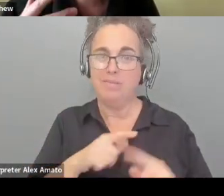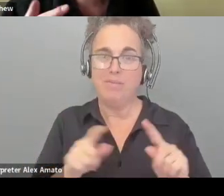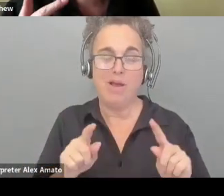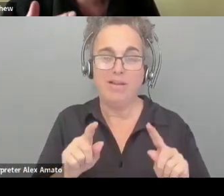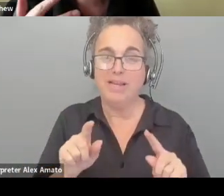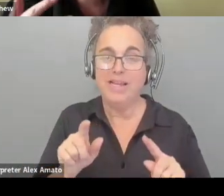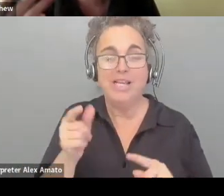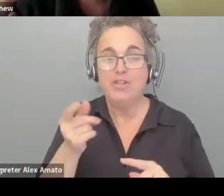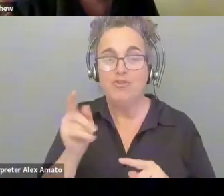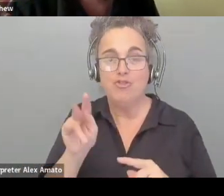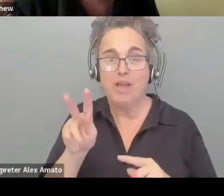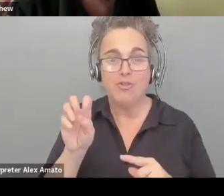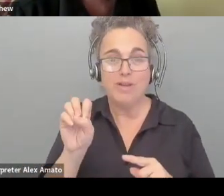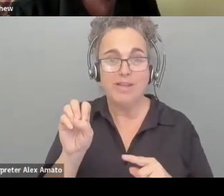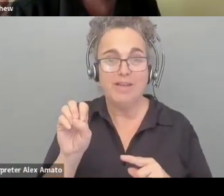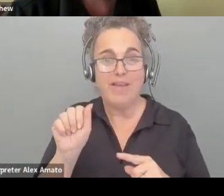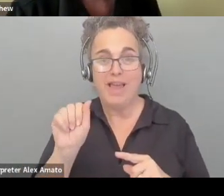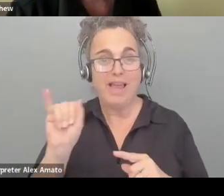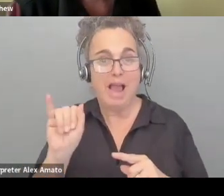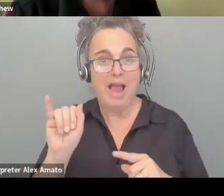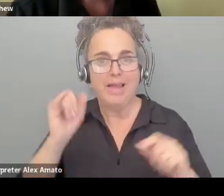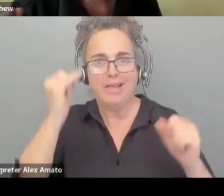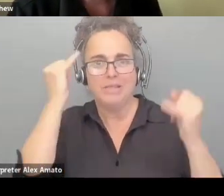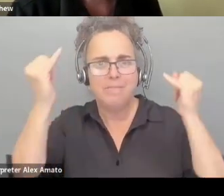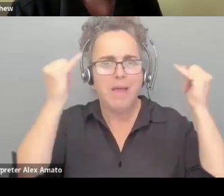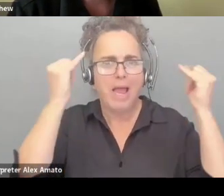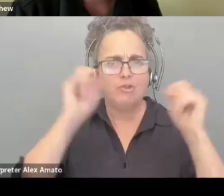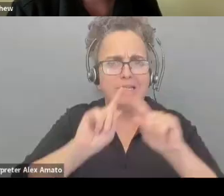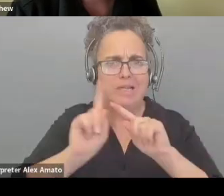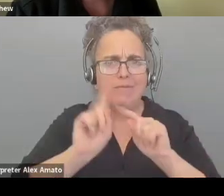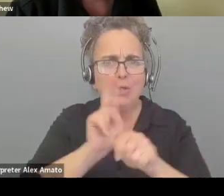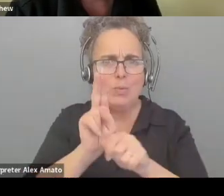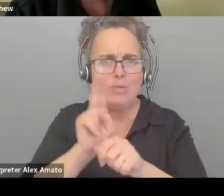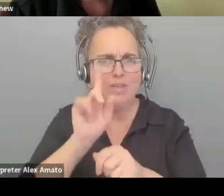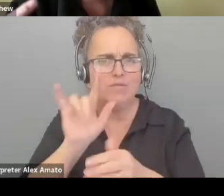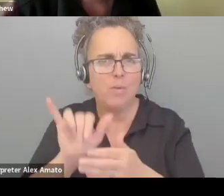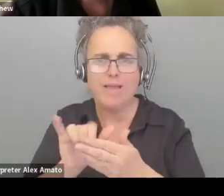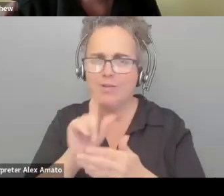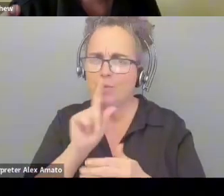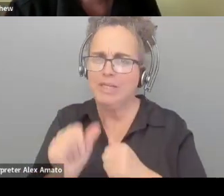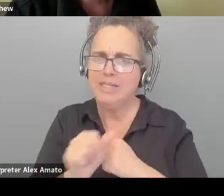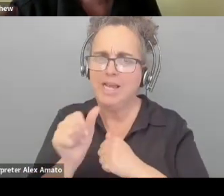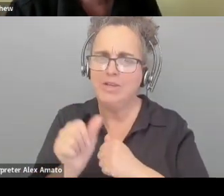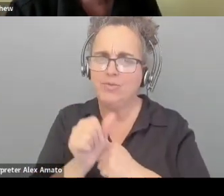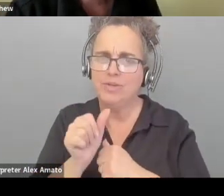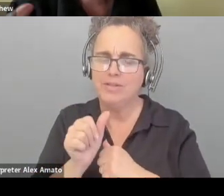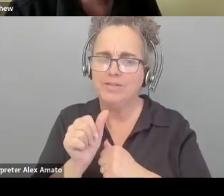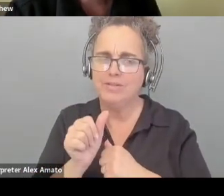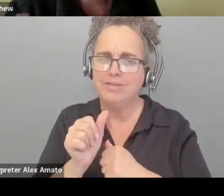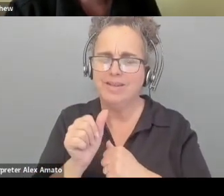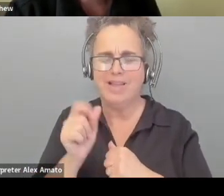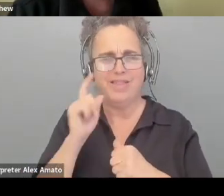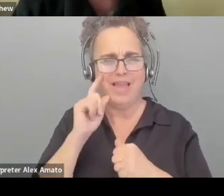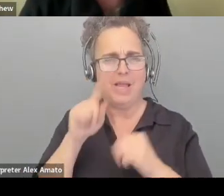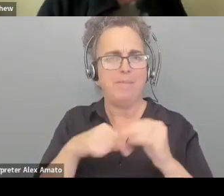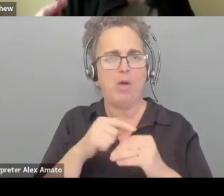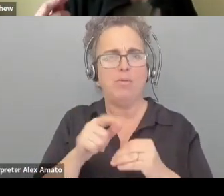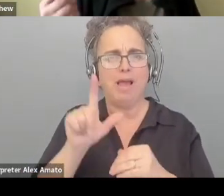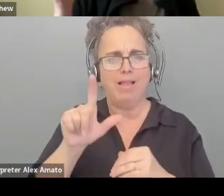are imagining different uses for it are really, really dangerous. And here I'm thinking about the way large language models